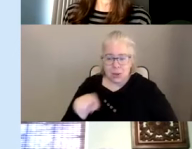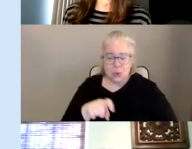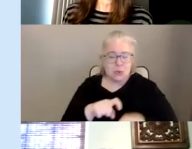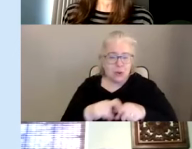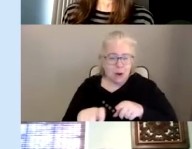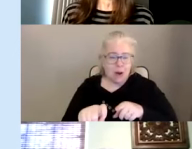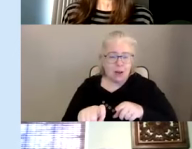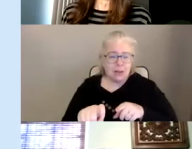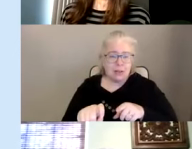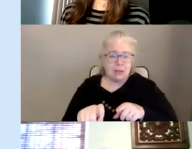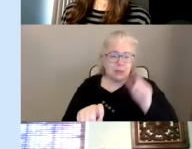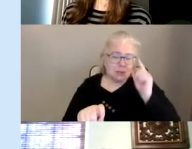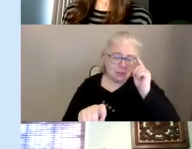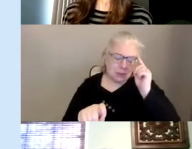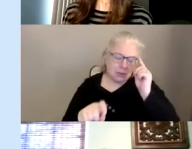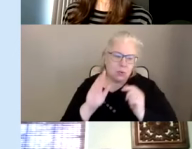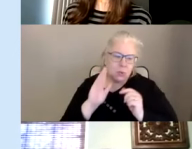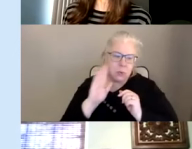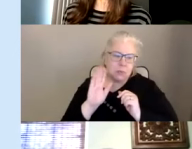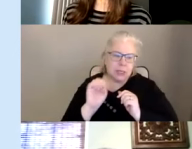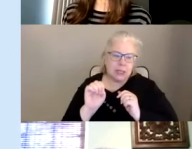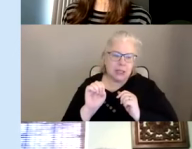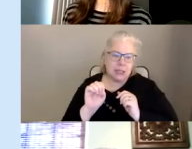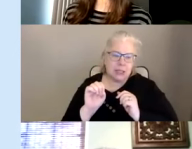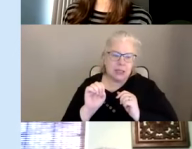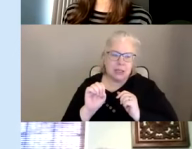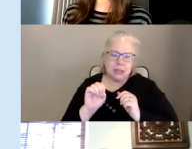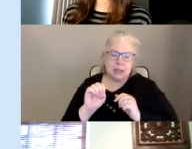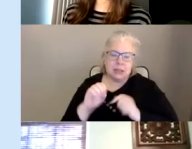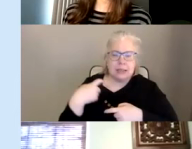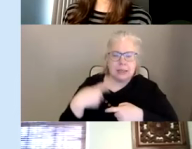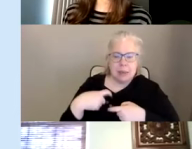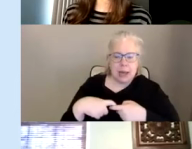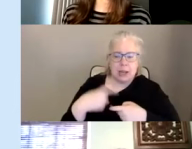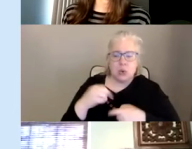essentially would be Spanish speaking or LEP consumers.